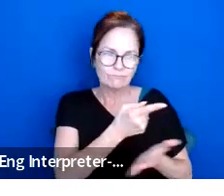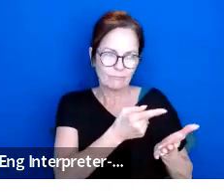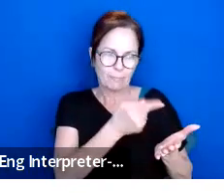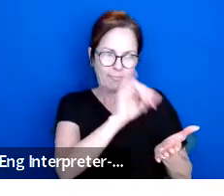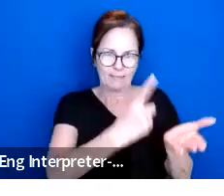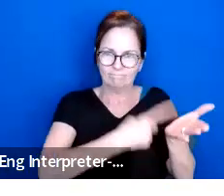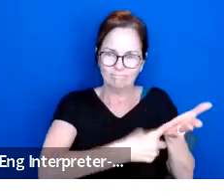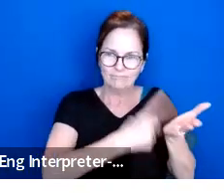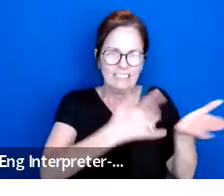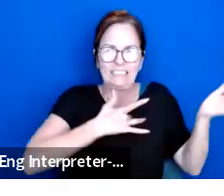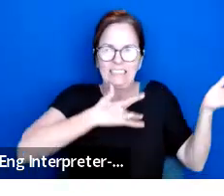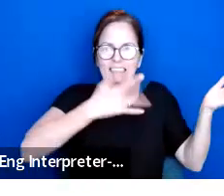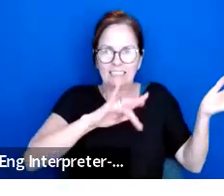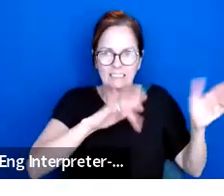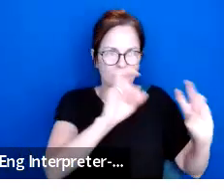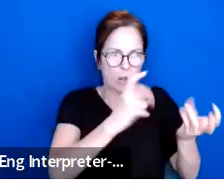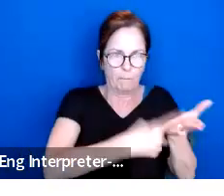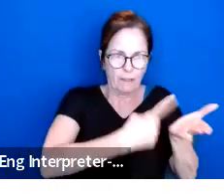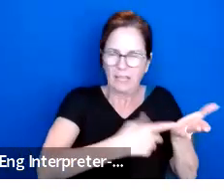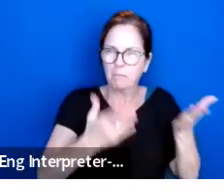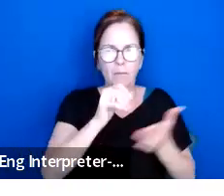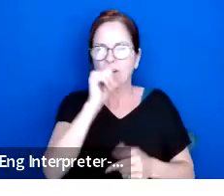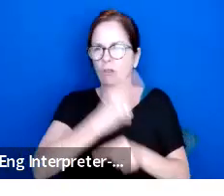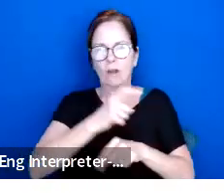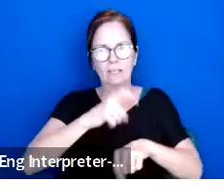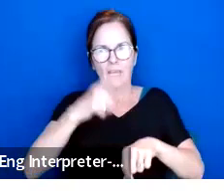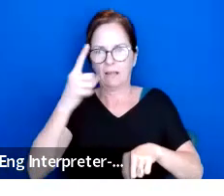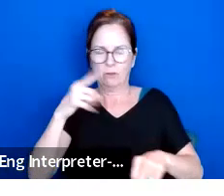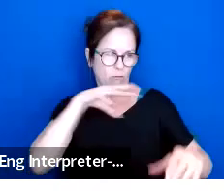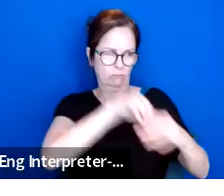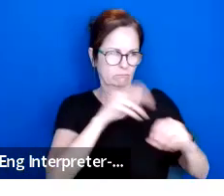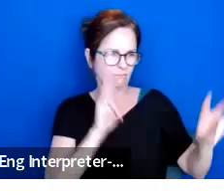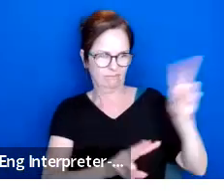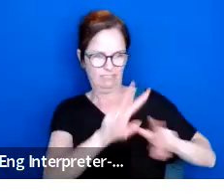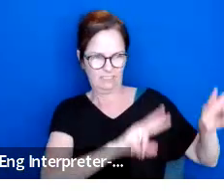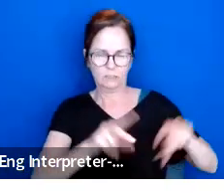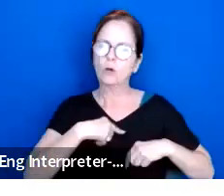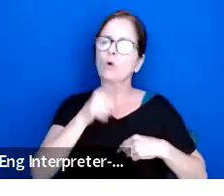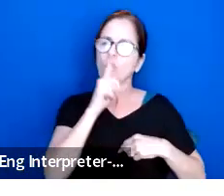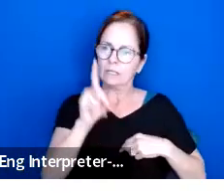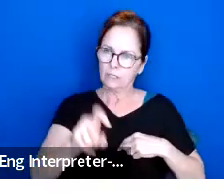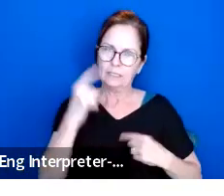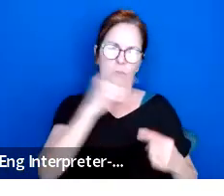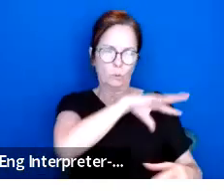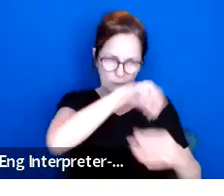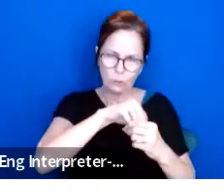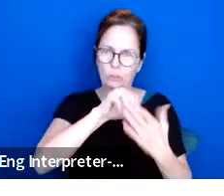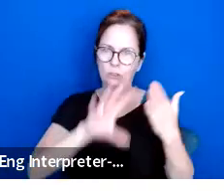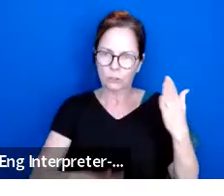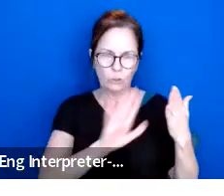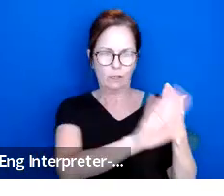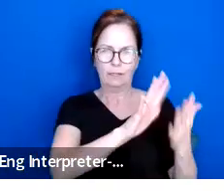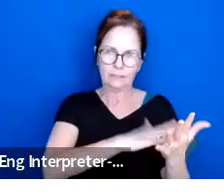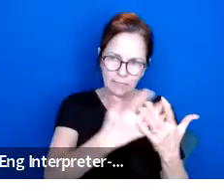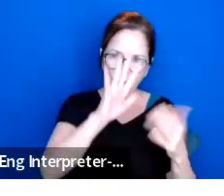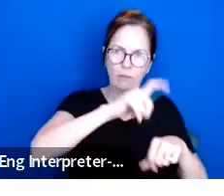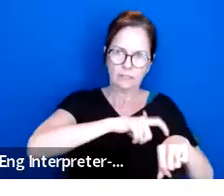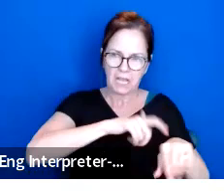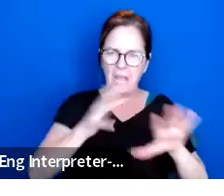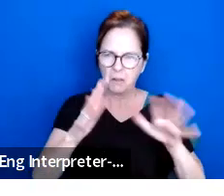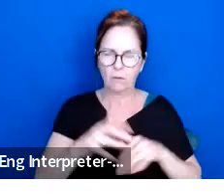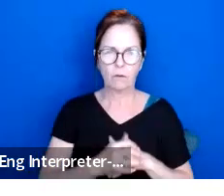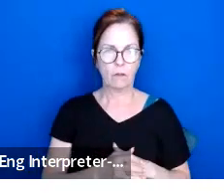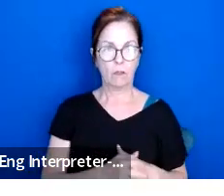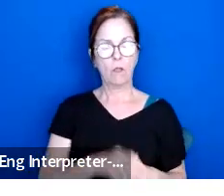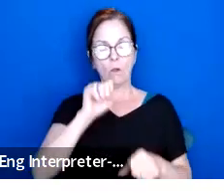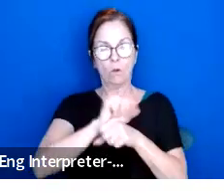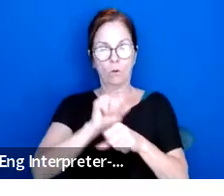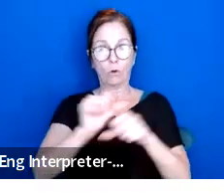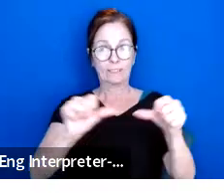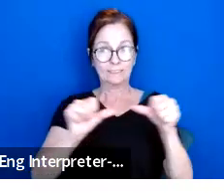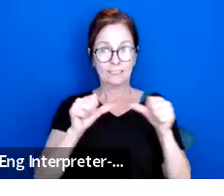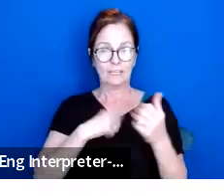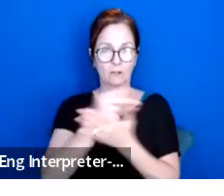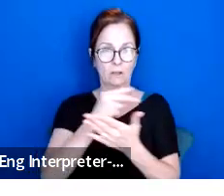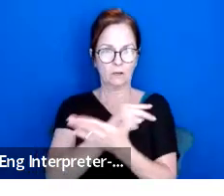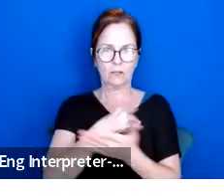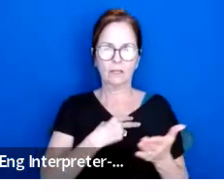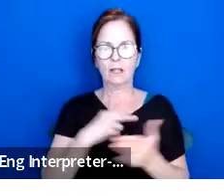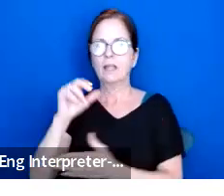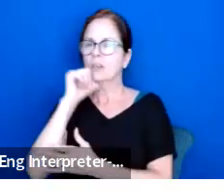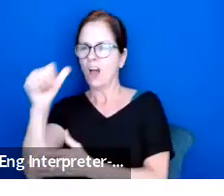So you may need to exercise some flexibility in the interest of the student. So workstation reviews are different for non-interestal faculty depending on your category.